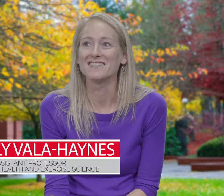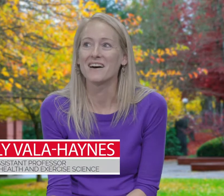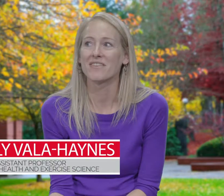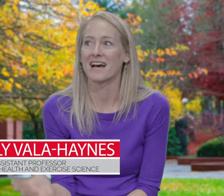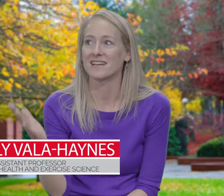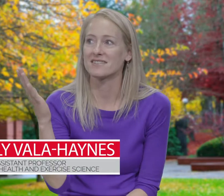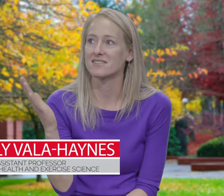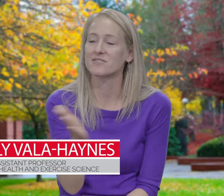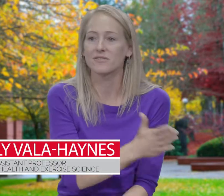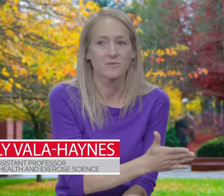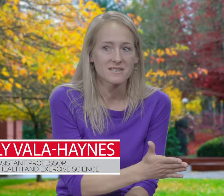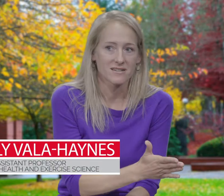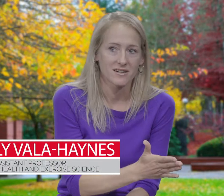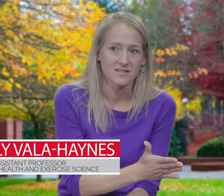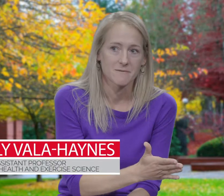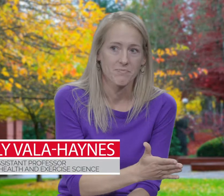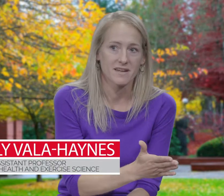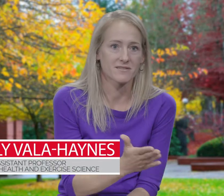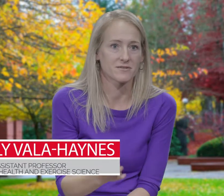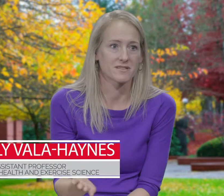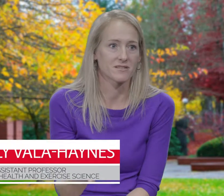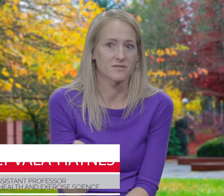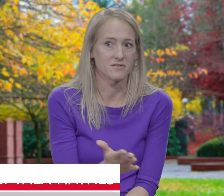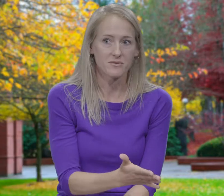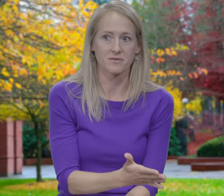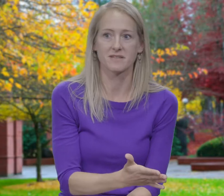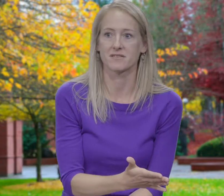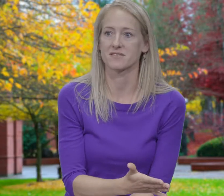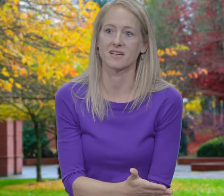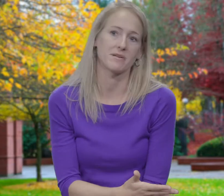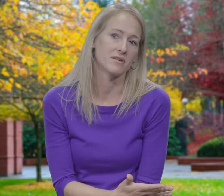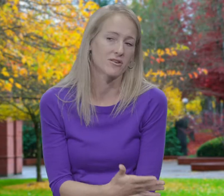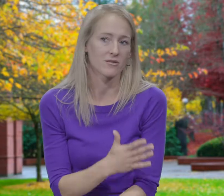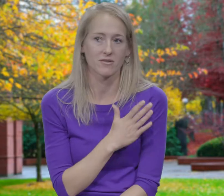and I certainly still do the research and I'm able to go to the conferences that I want to go to